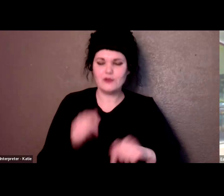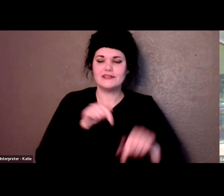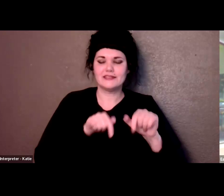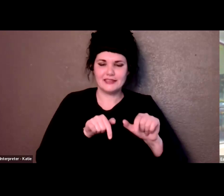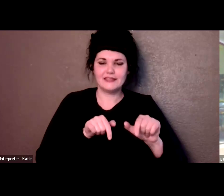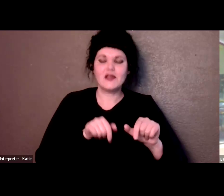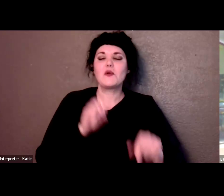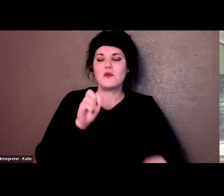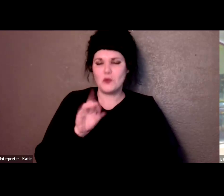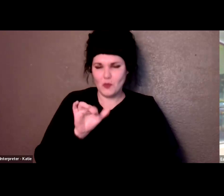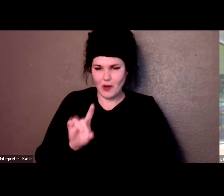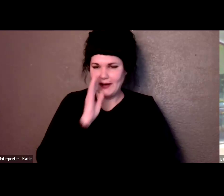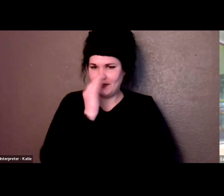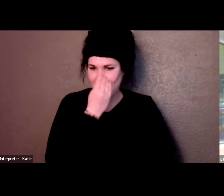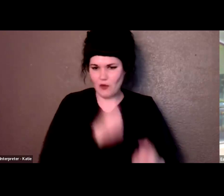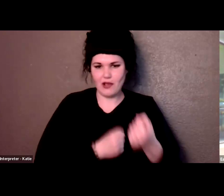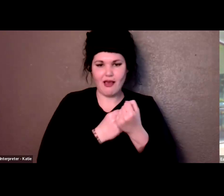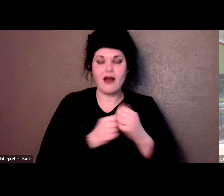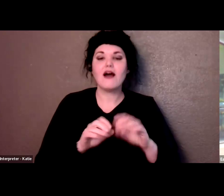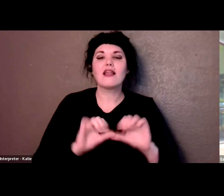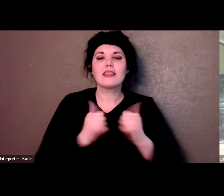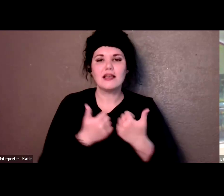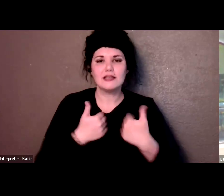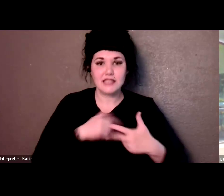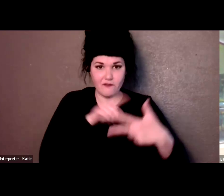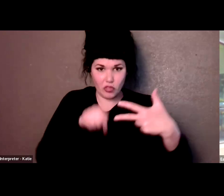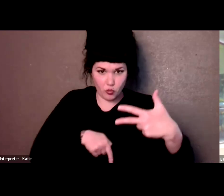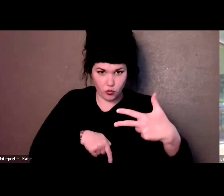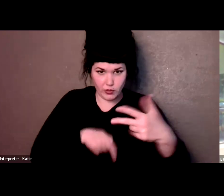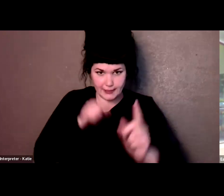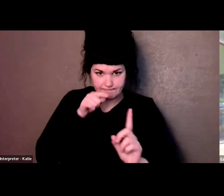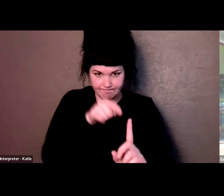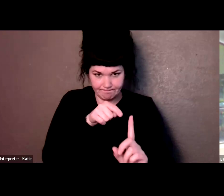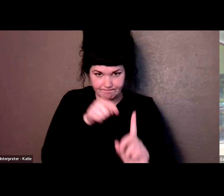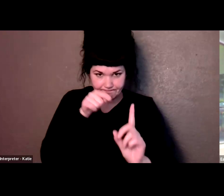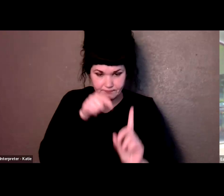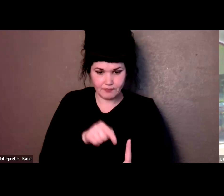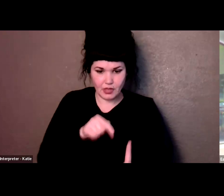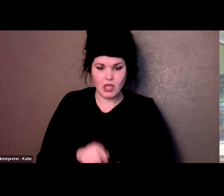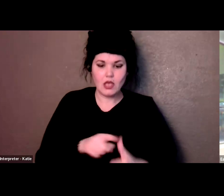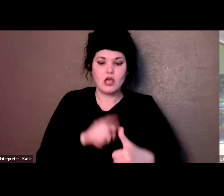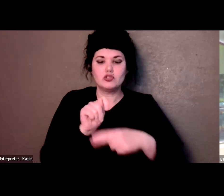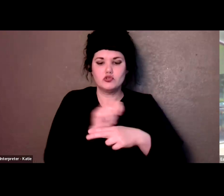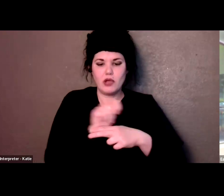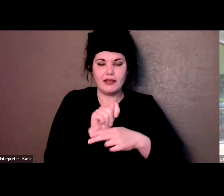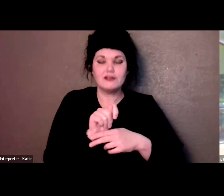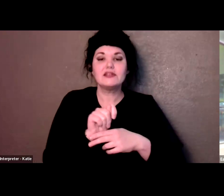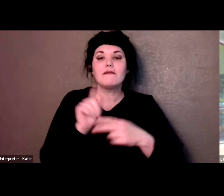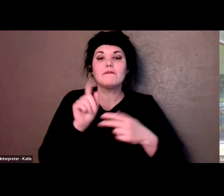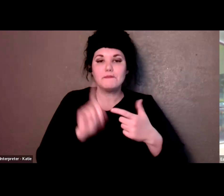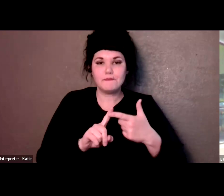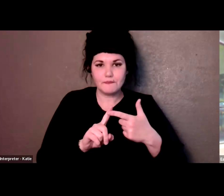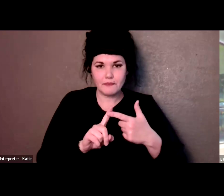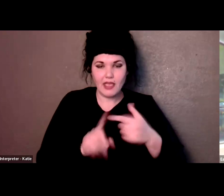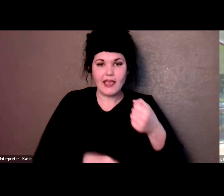Alliance - we have really three core tenants; we do training, advocacy, and peer support. Our